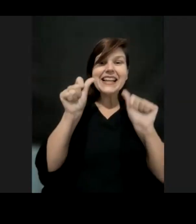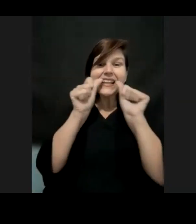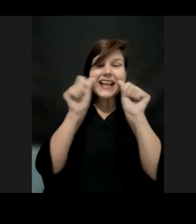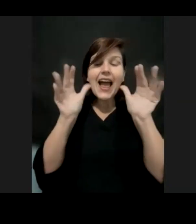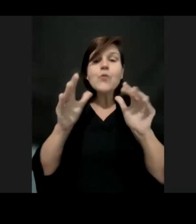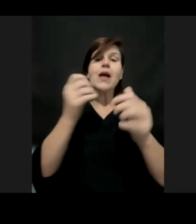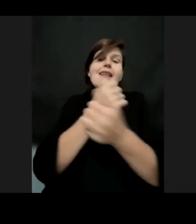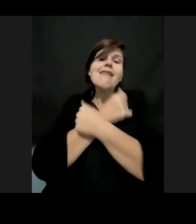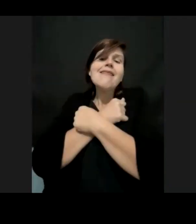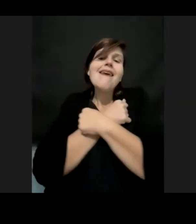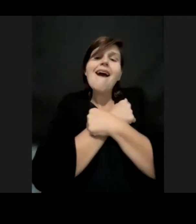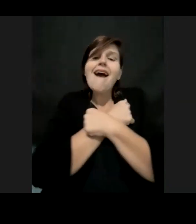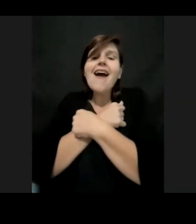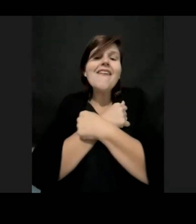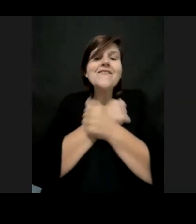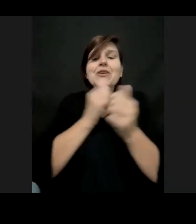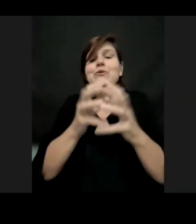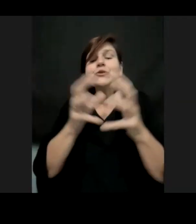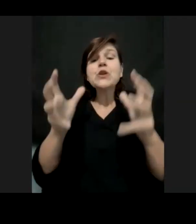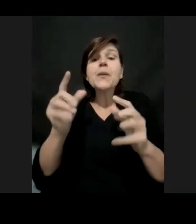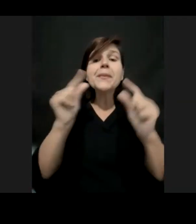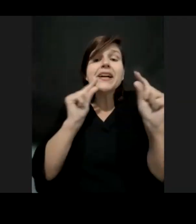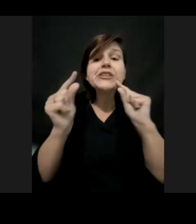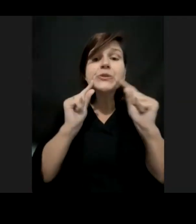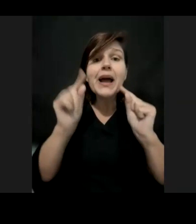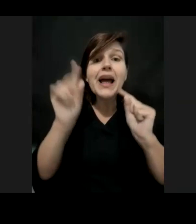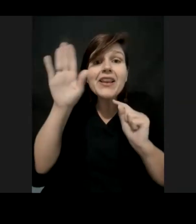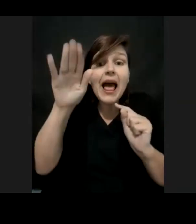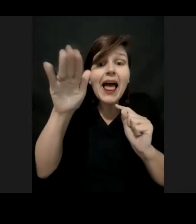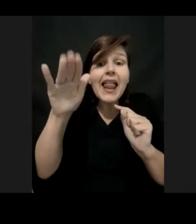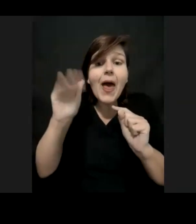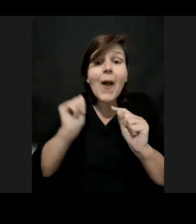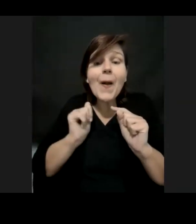Gwynny Gwyn Gwyn, can I do a big hello to my friends? Of course, you can.